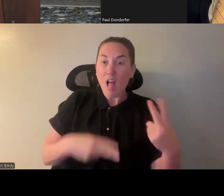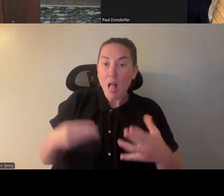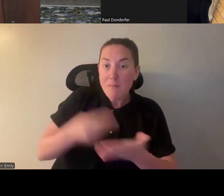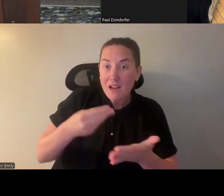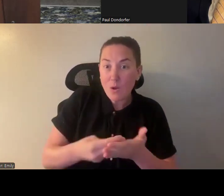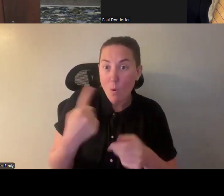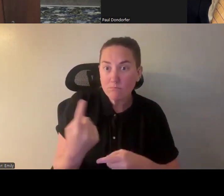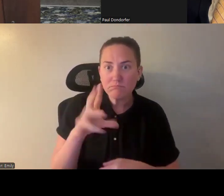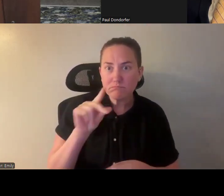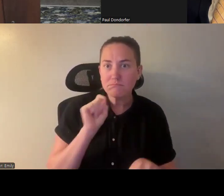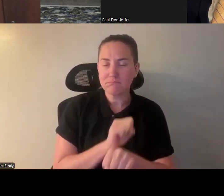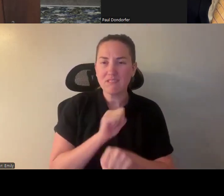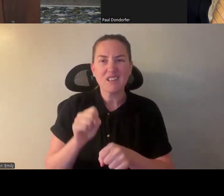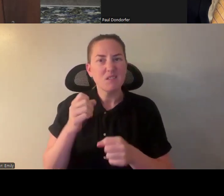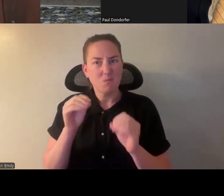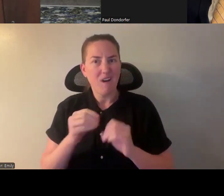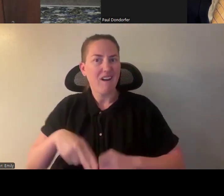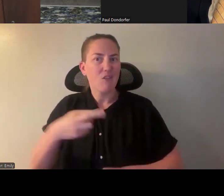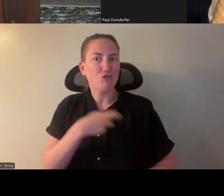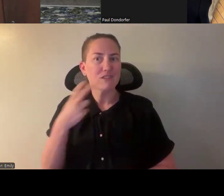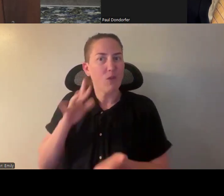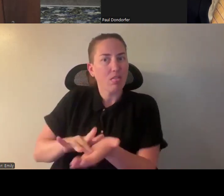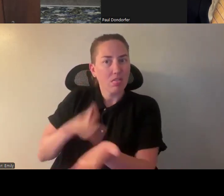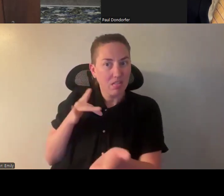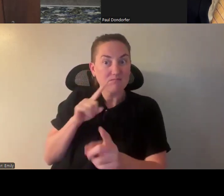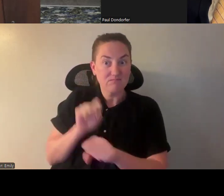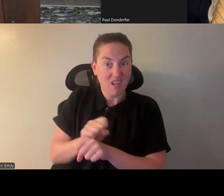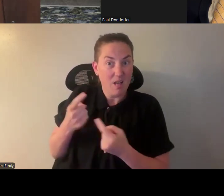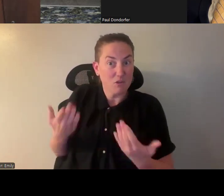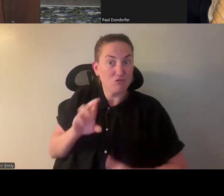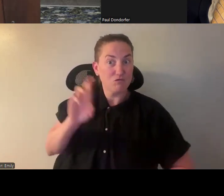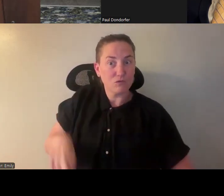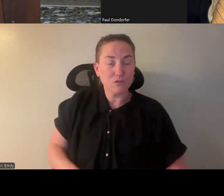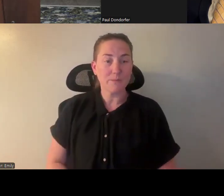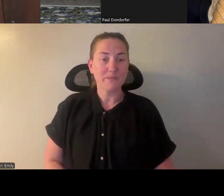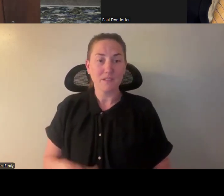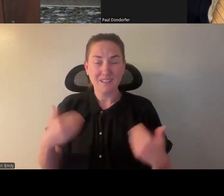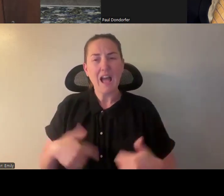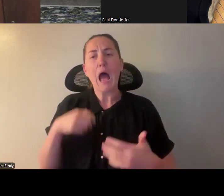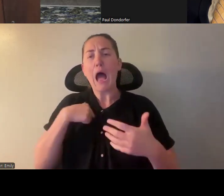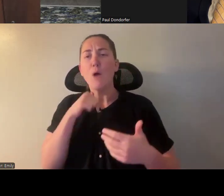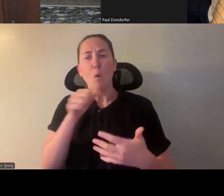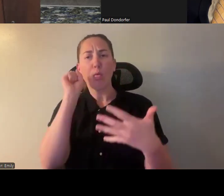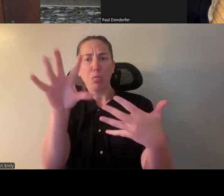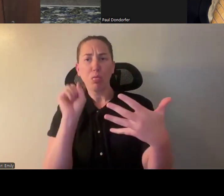risk of exploitation right here in our backyards Rather than overwhelming you with statistics again